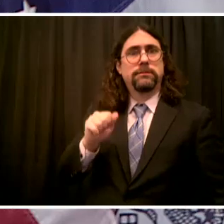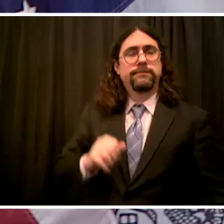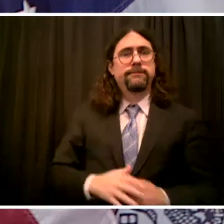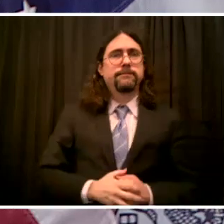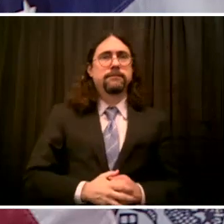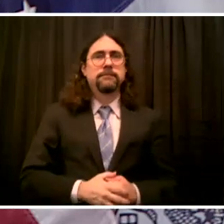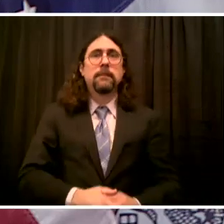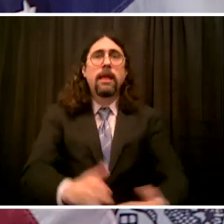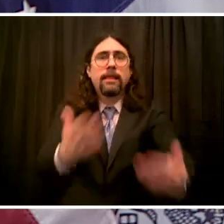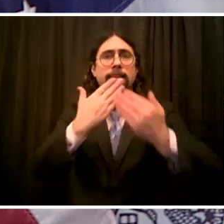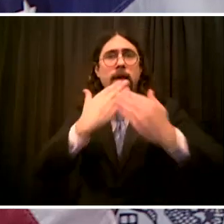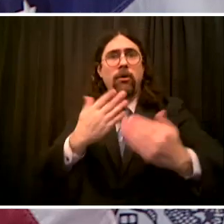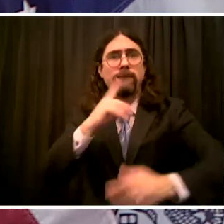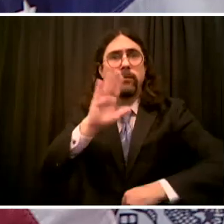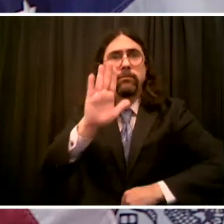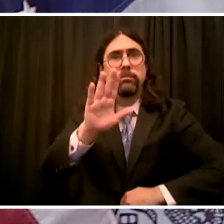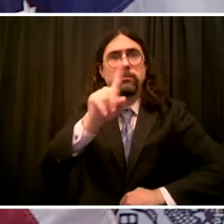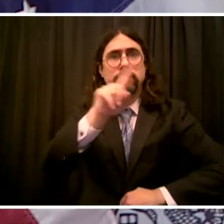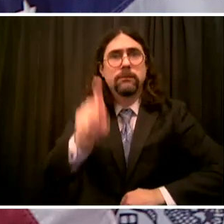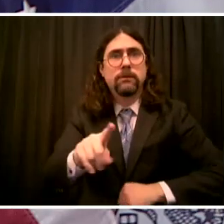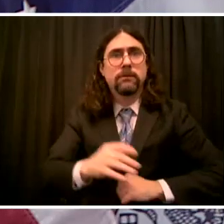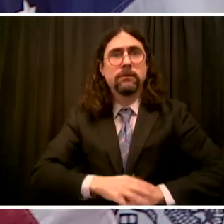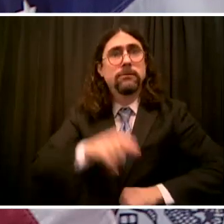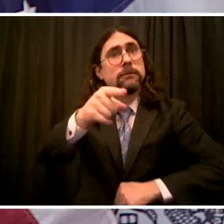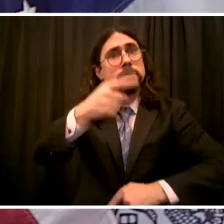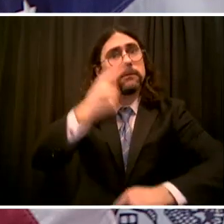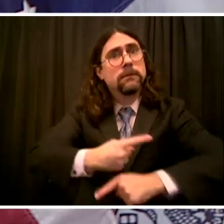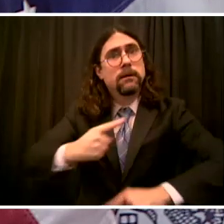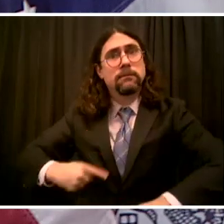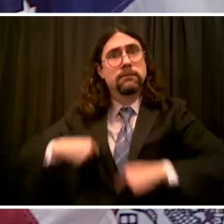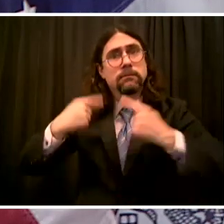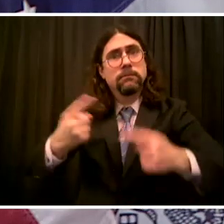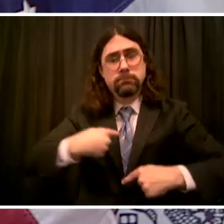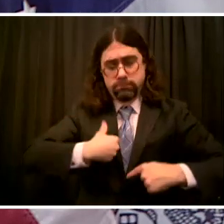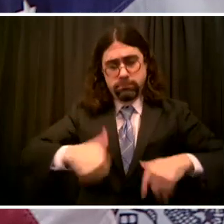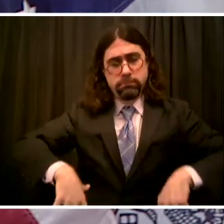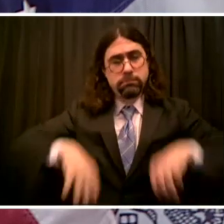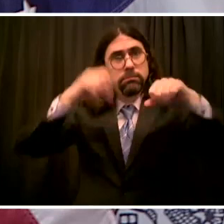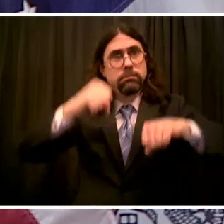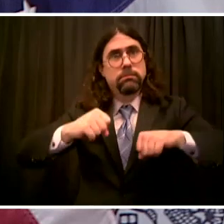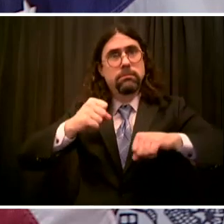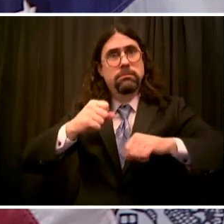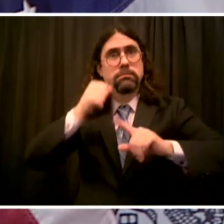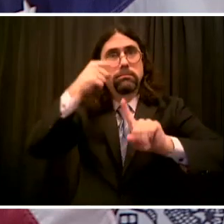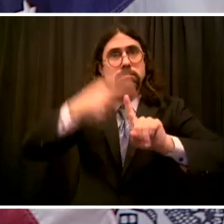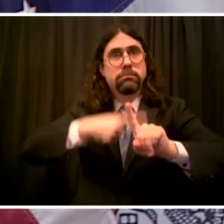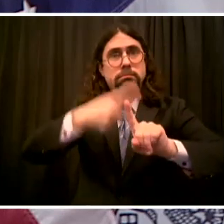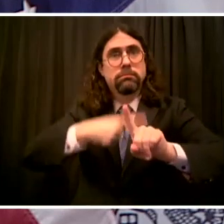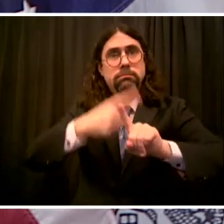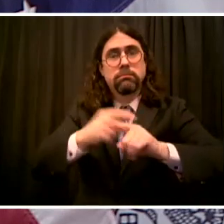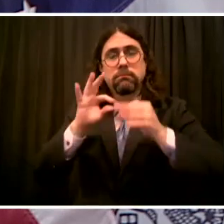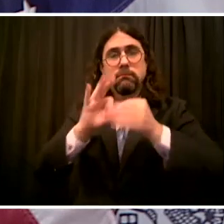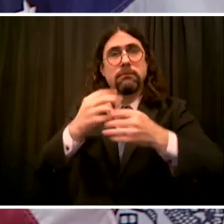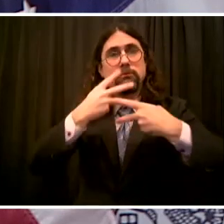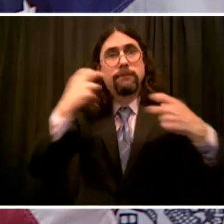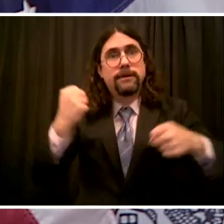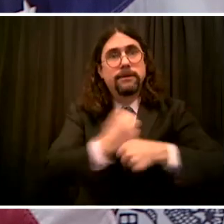QUESTION. YOU'RE RIGHT. WE'VE CERTAINLY CURTAILED OUR PRESS CONFERENCES OVER THE LAST